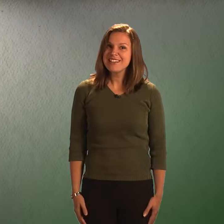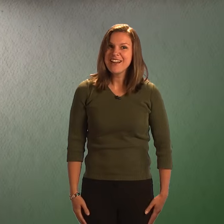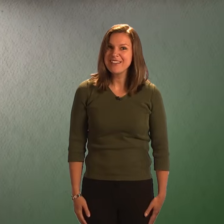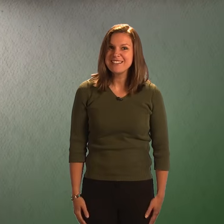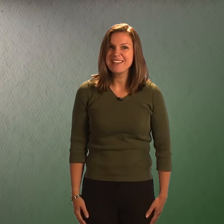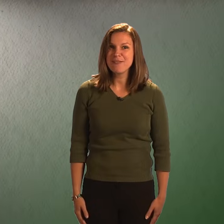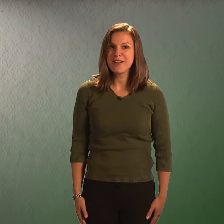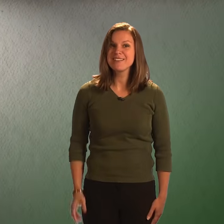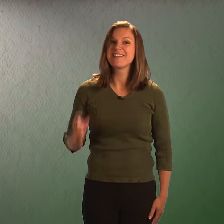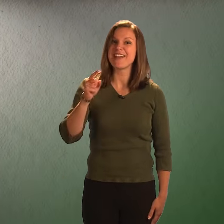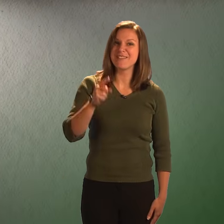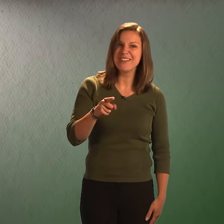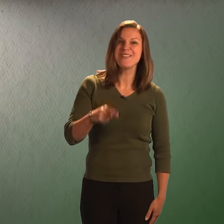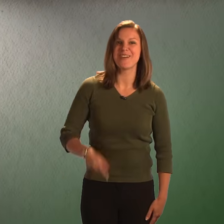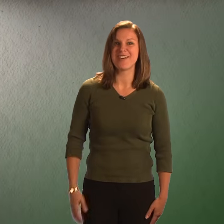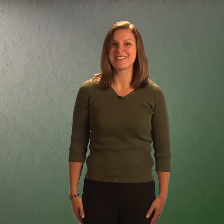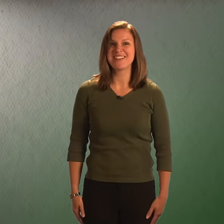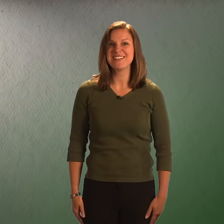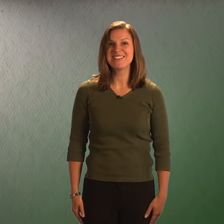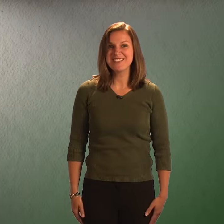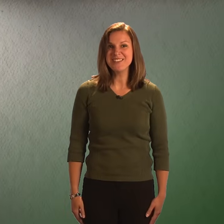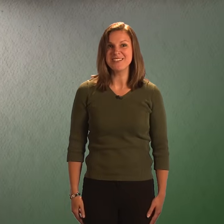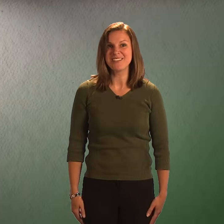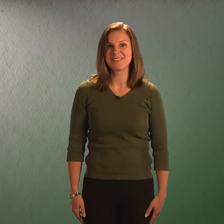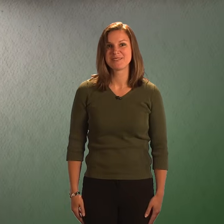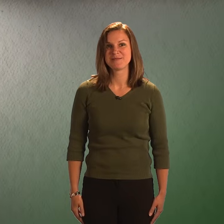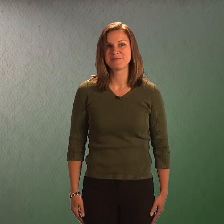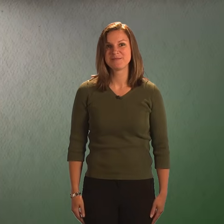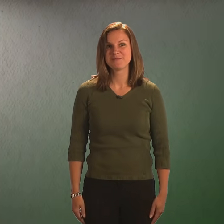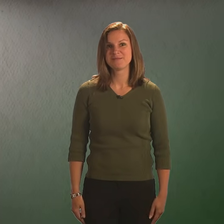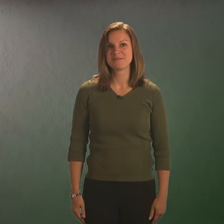See how easy that was? Now YOU know all the signs too!